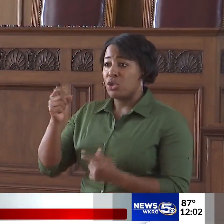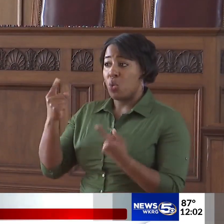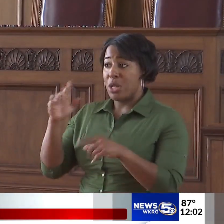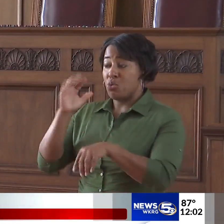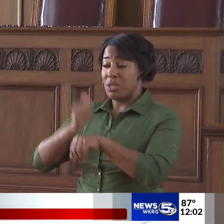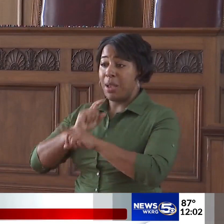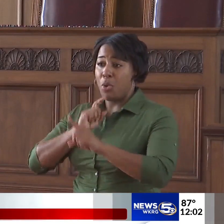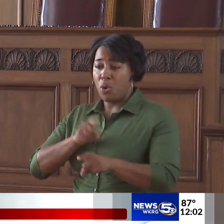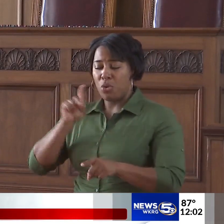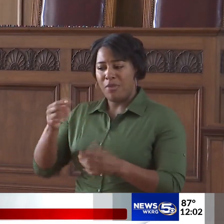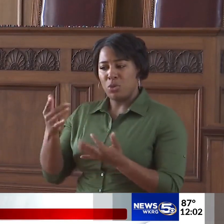Alabama